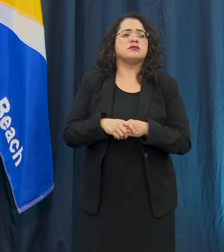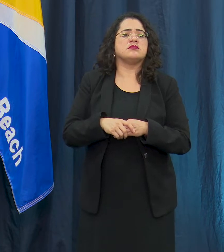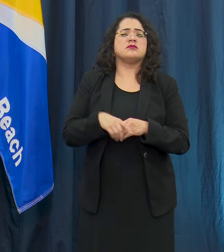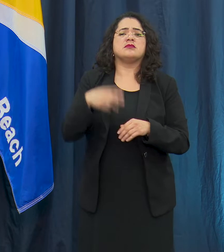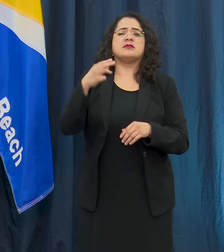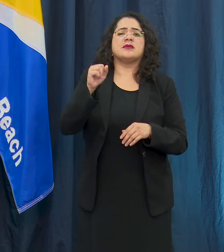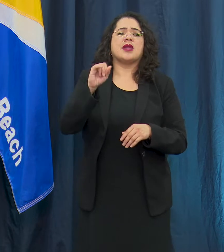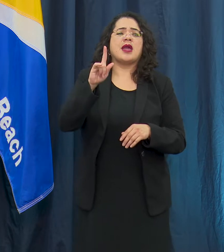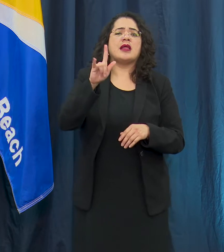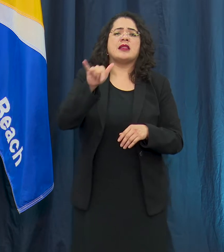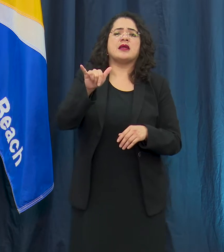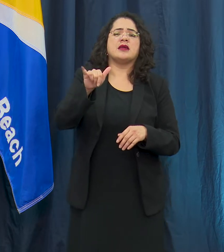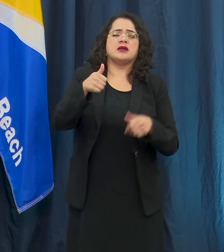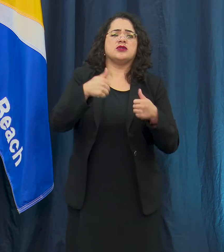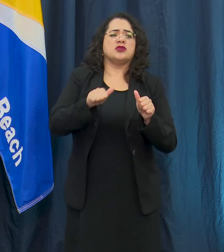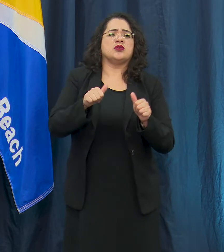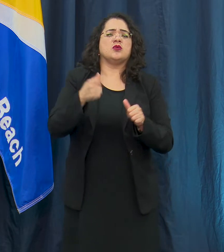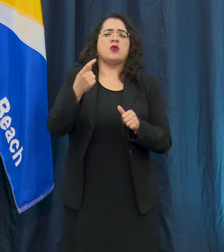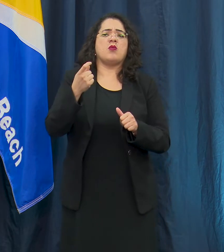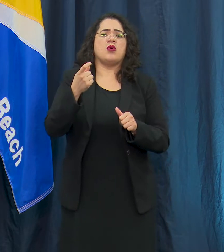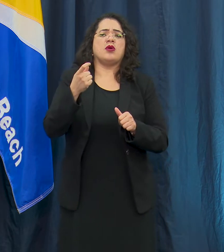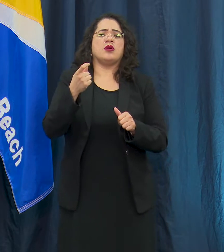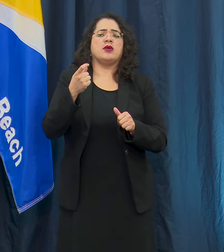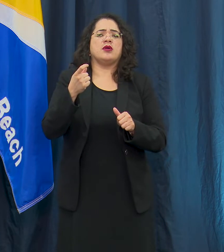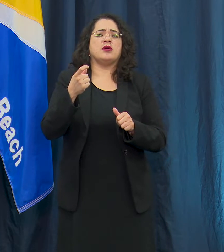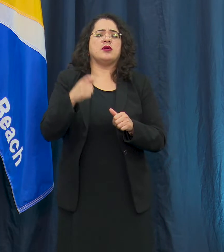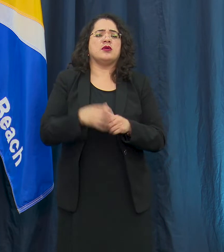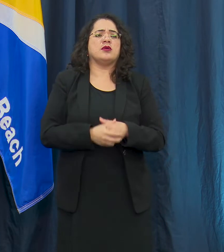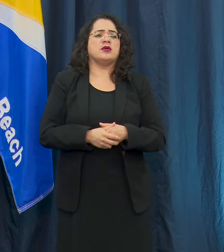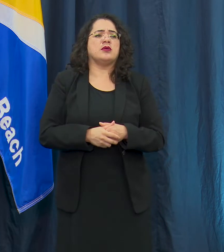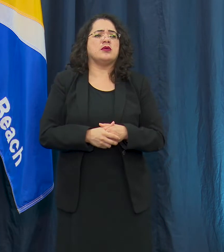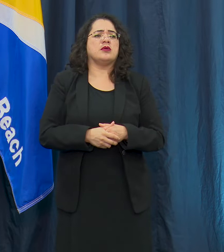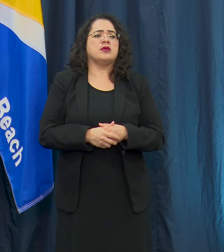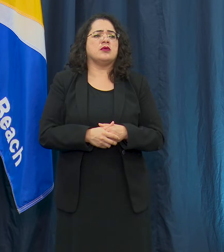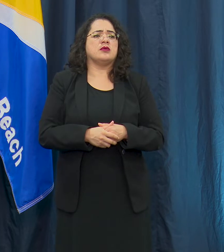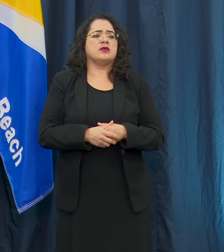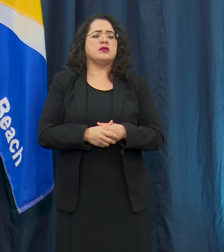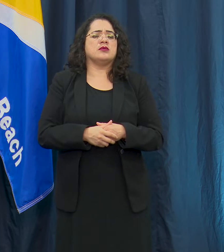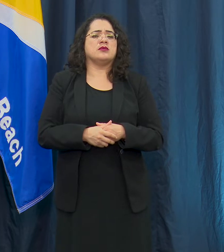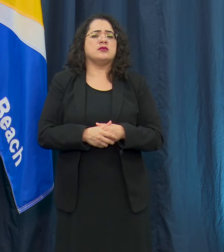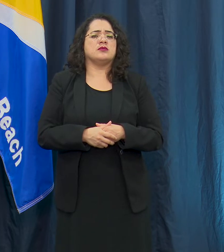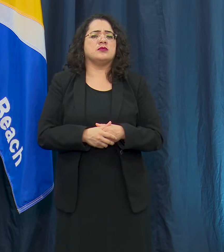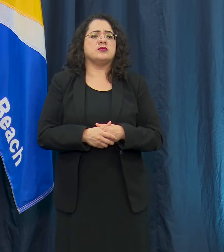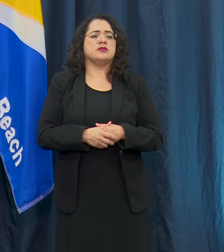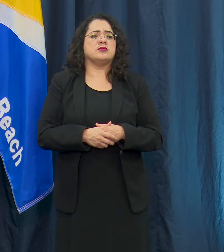one more time. Hailey are you there? (Technical difficulties)